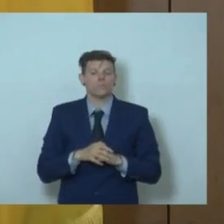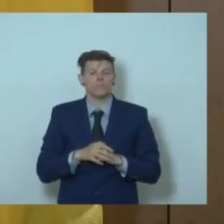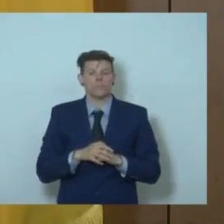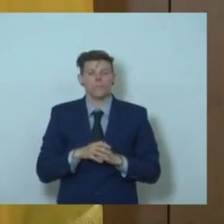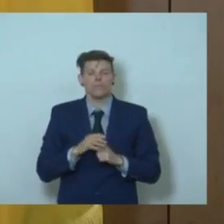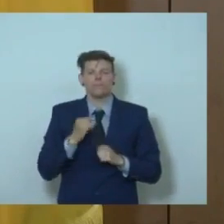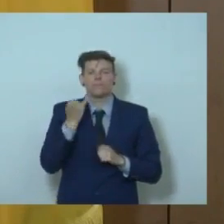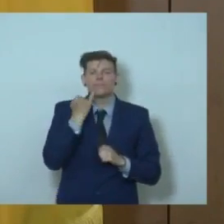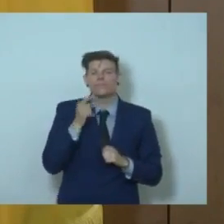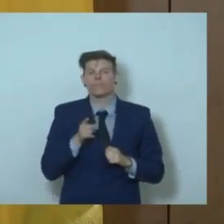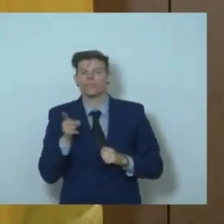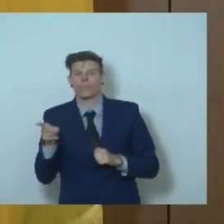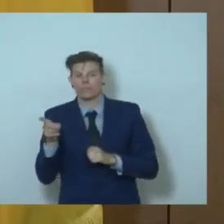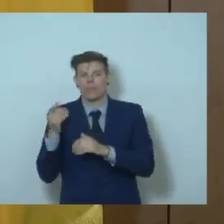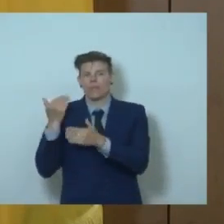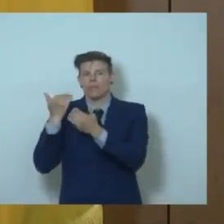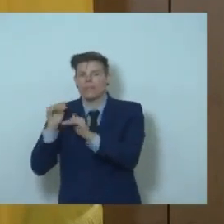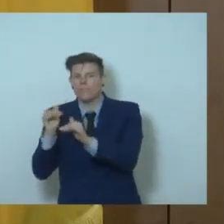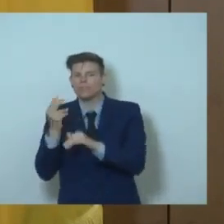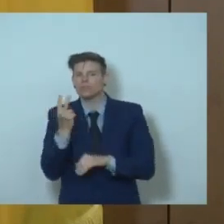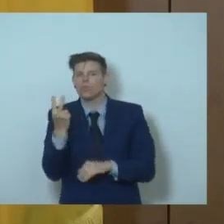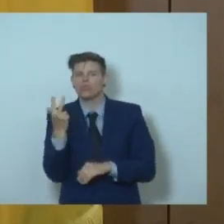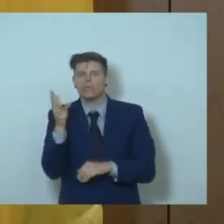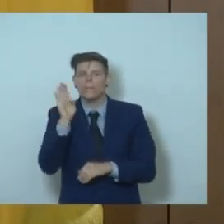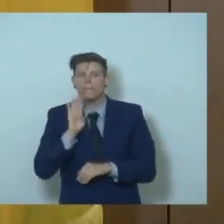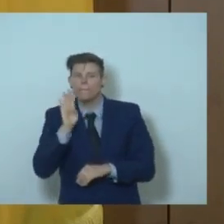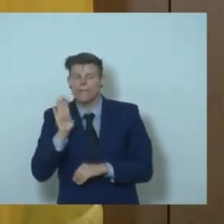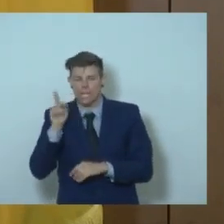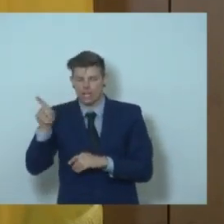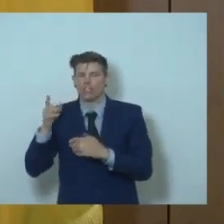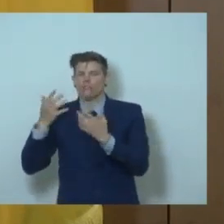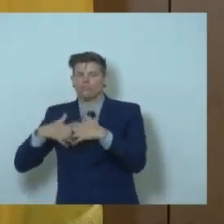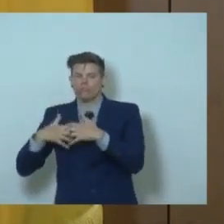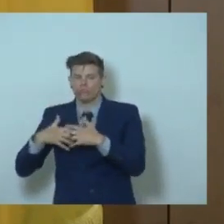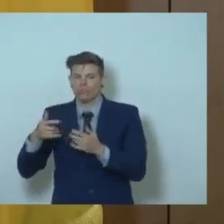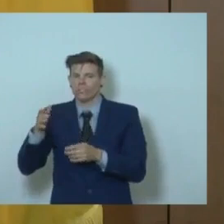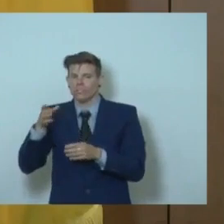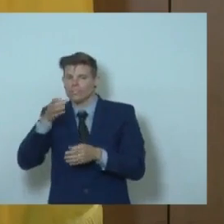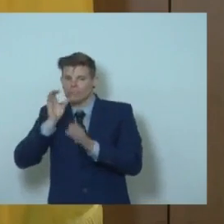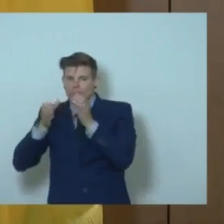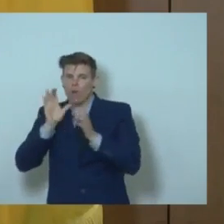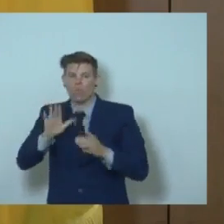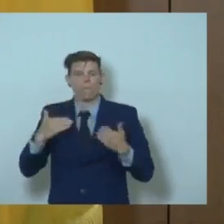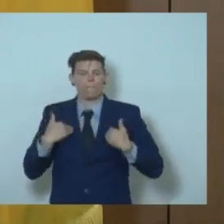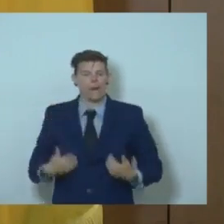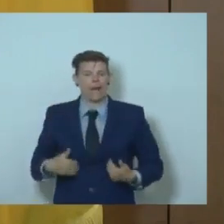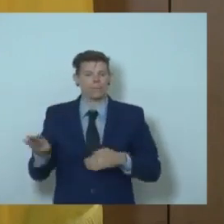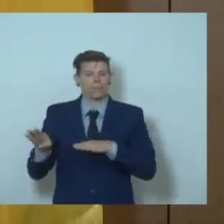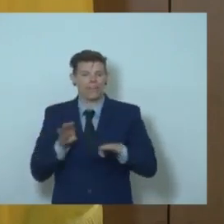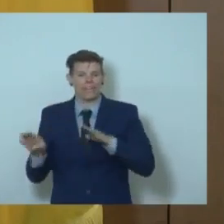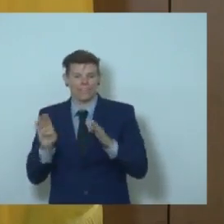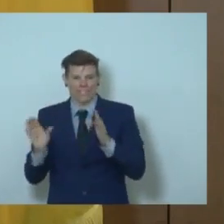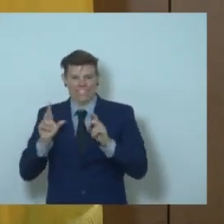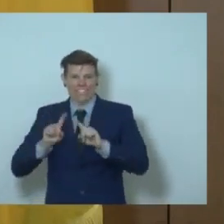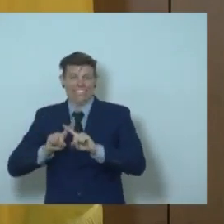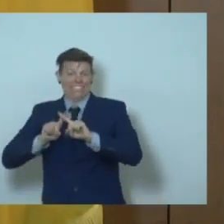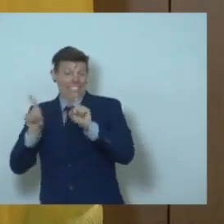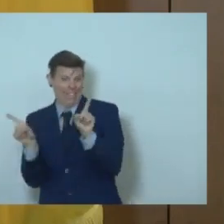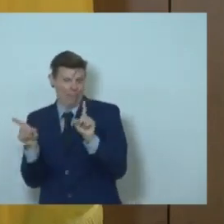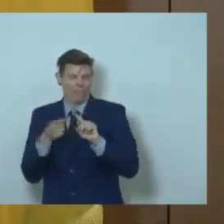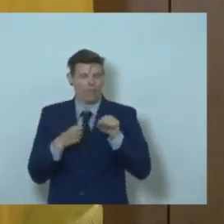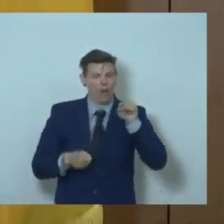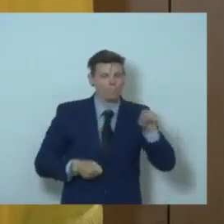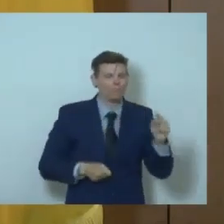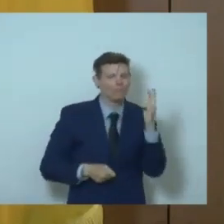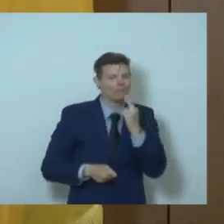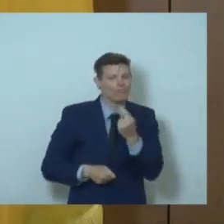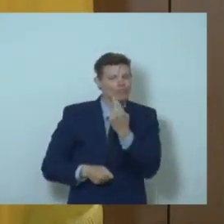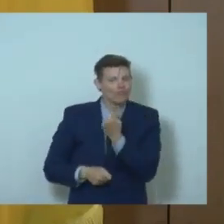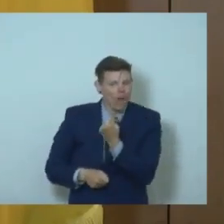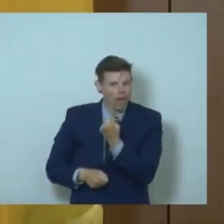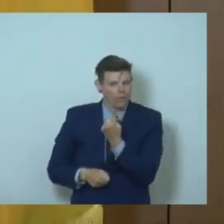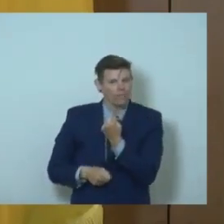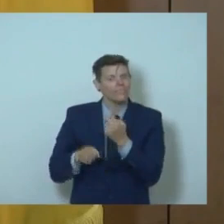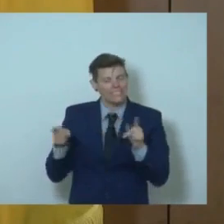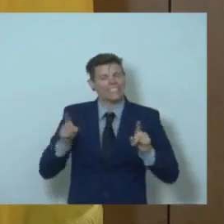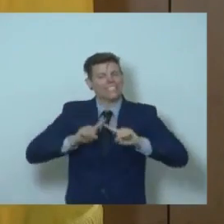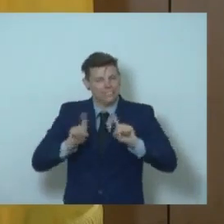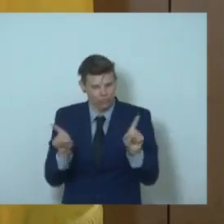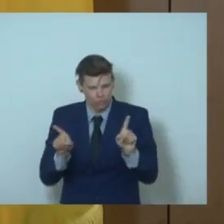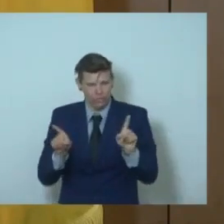I MEAN THIS AND NOT A NEGATIVE WAY, BUT IF YOU HAVE A SNACK AND THE LIMIT OF TWO OR THREE BEERS AT A BREWERY HUMAN BEHAVIOR IS A LITTLE DIFFERENT.